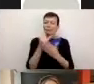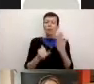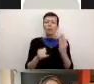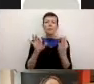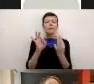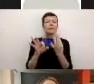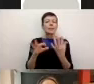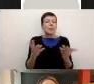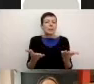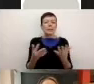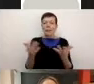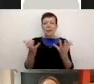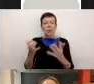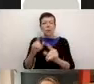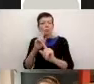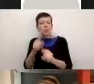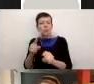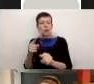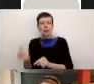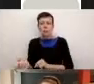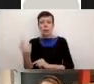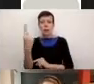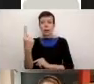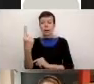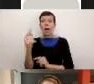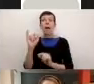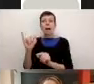that arise with a quicker turnaround for notifications.